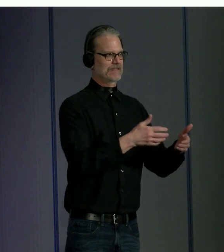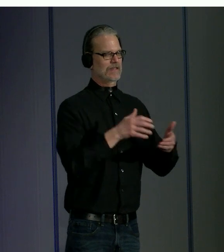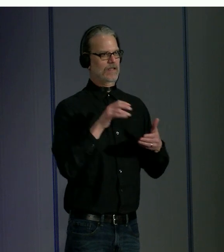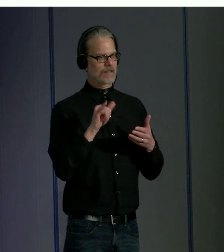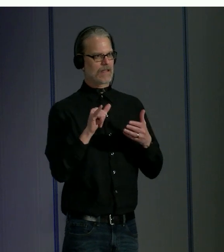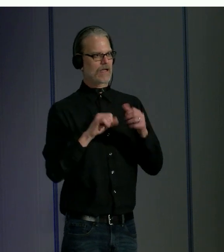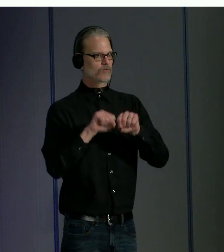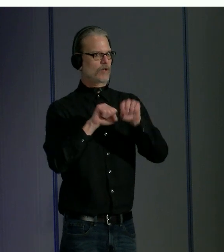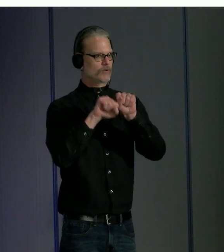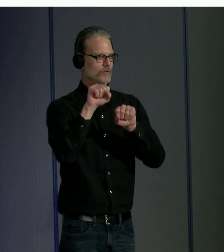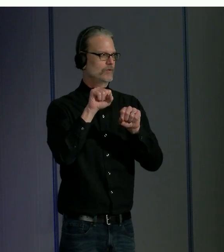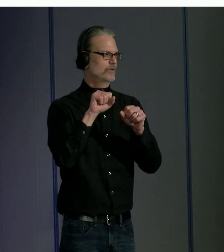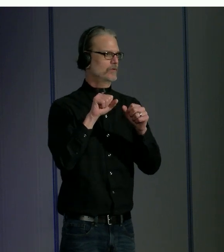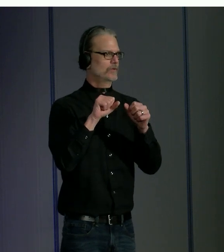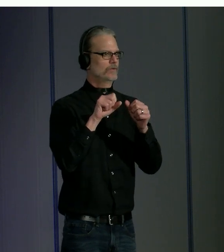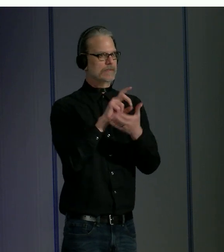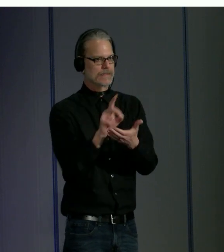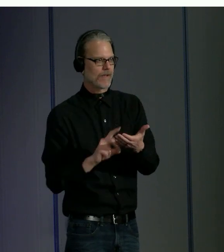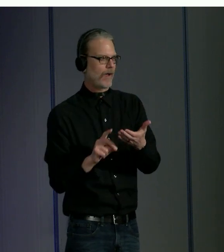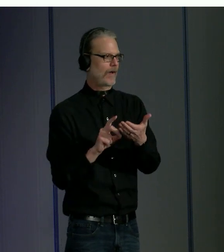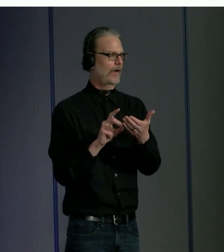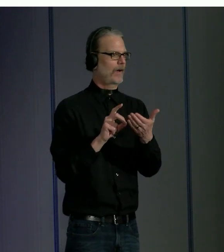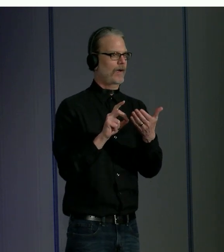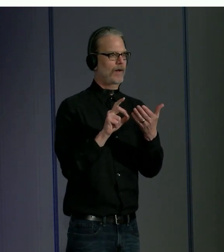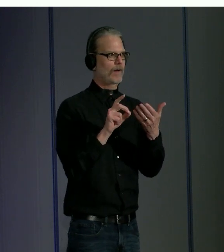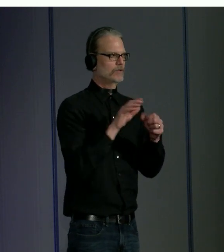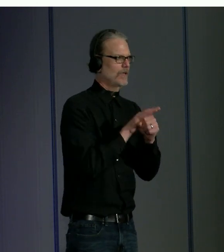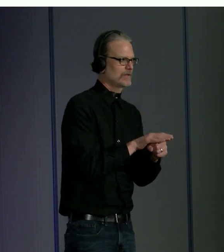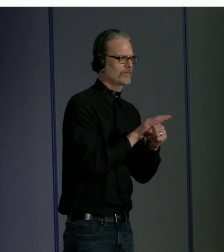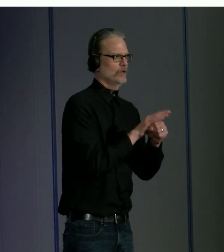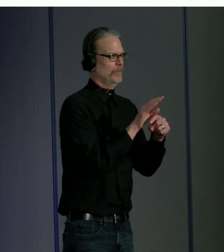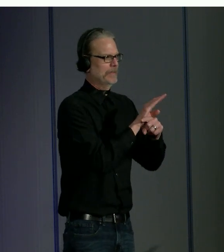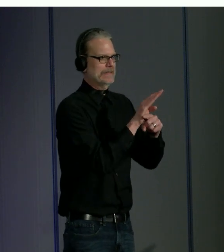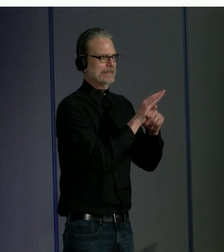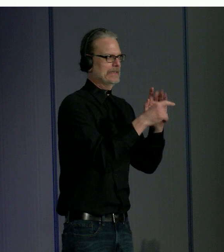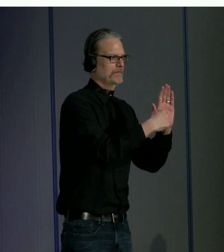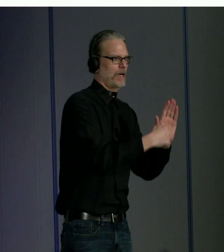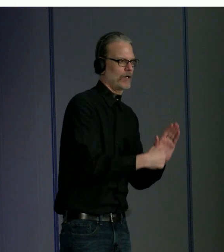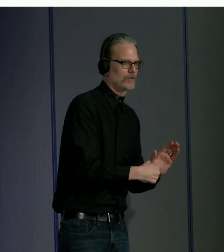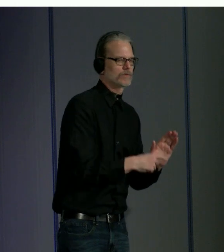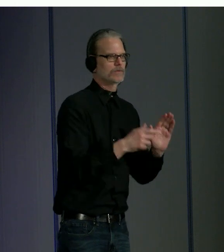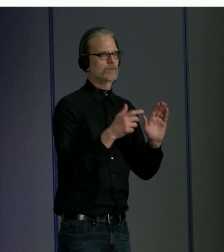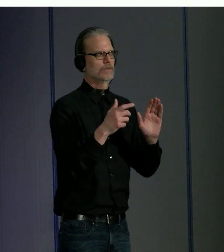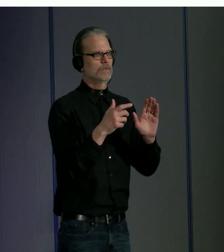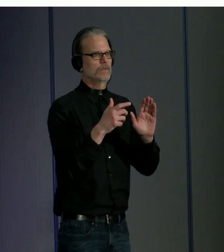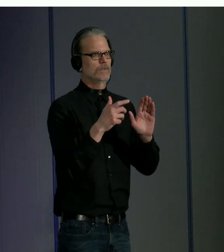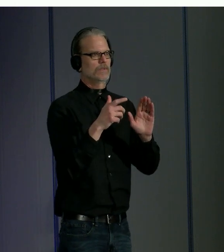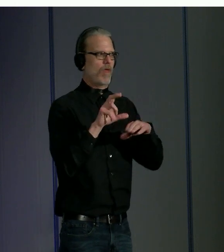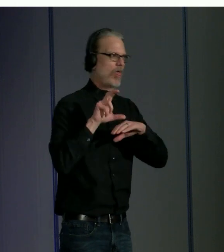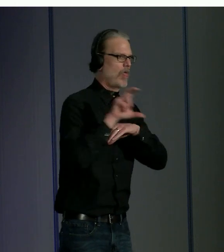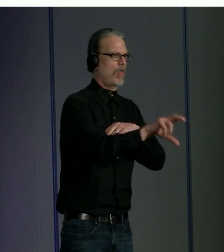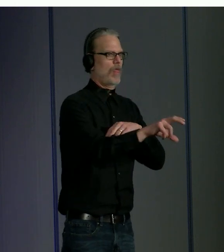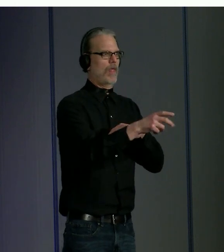mechanisms, stressing mobile business models, taxing Agile development processes, and jeopardizing